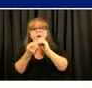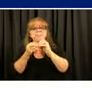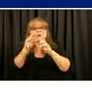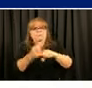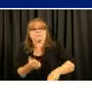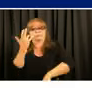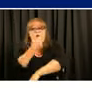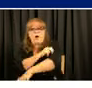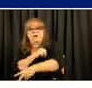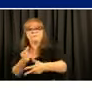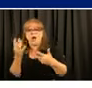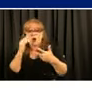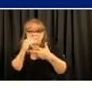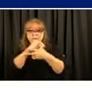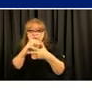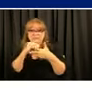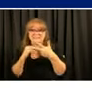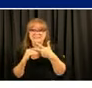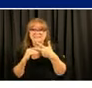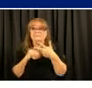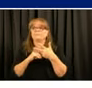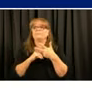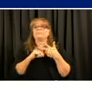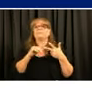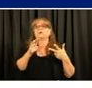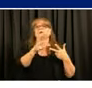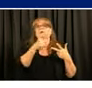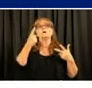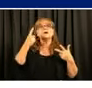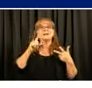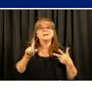the uh as local governments can successfully move to protect our neighbors